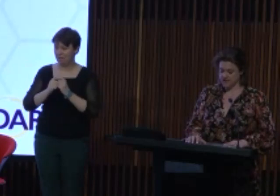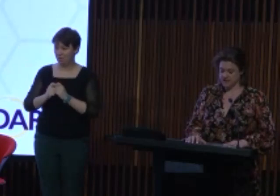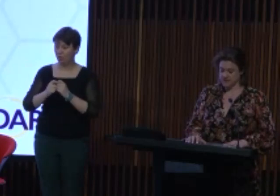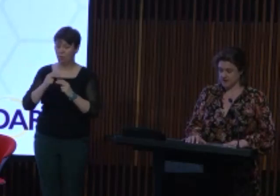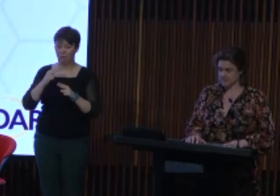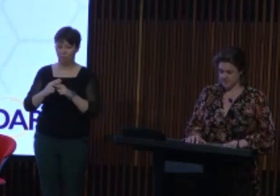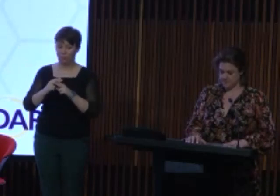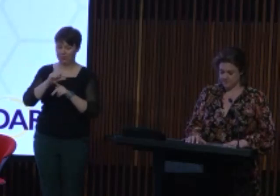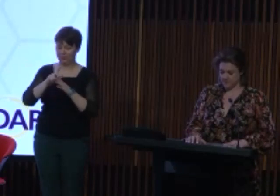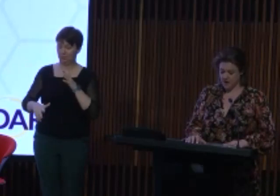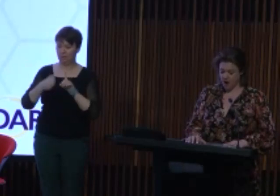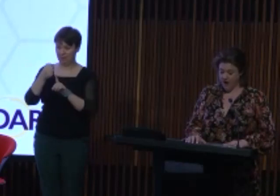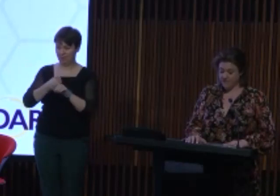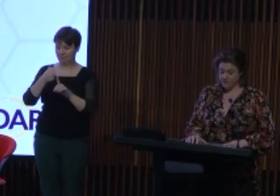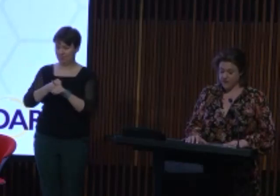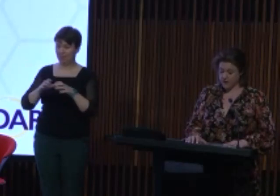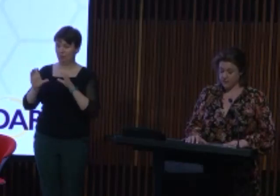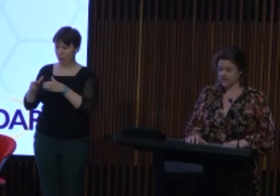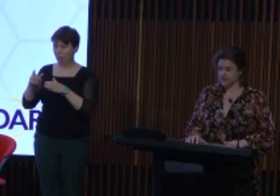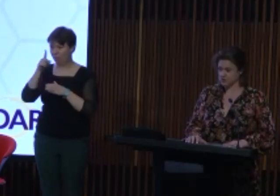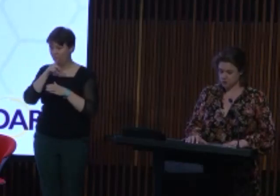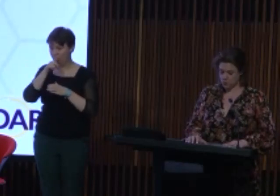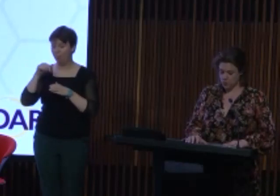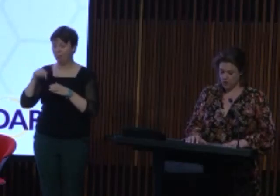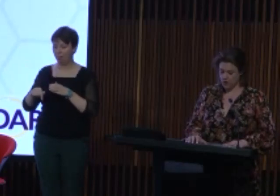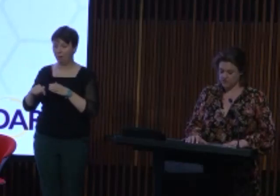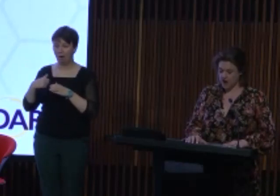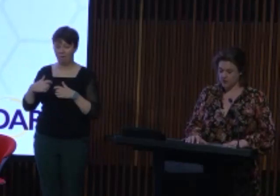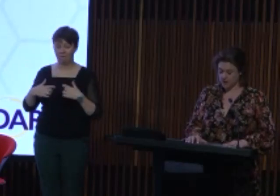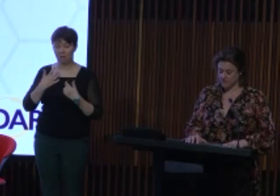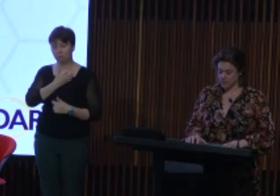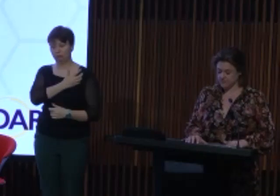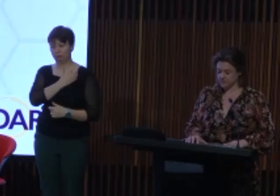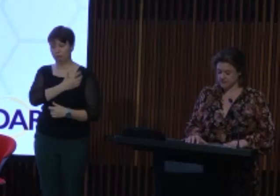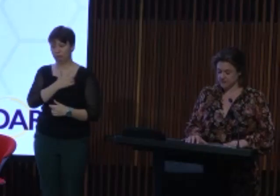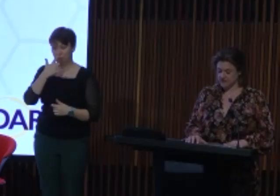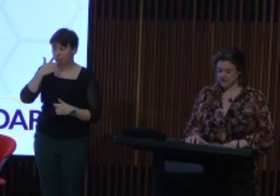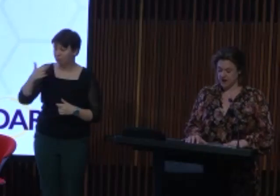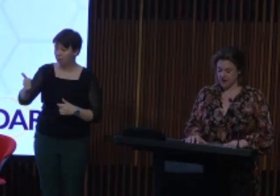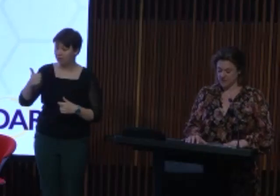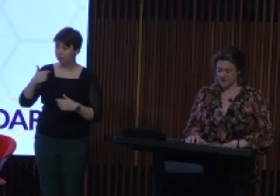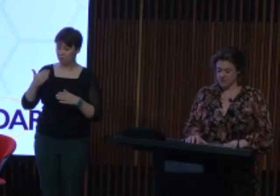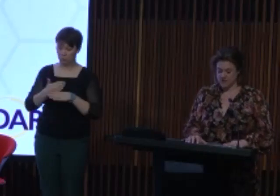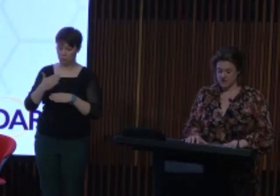advocacy sector. I feel very privileged to work alongside 24 different disability advocacy